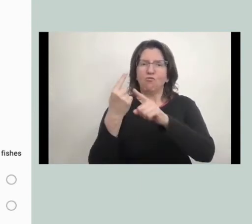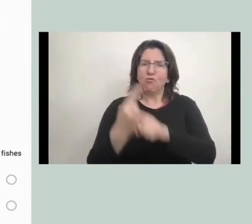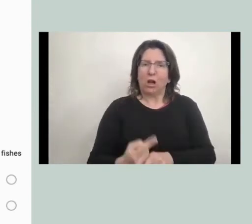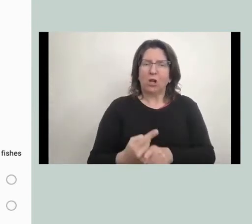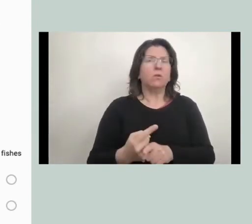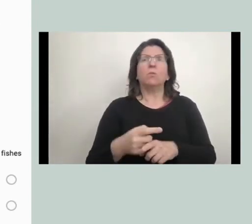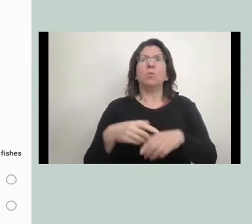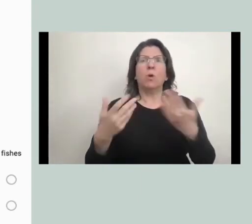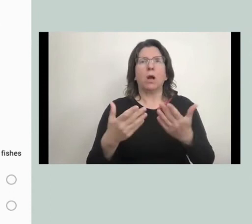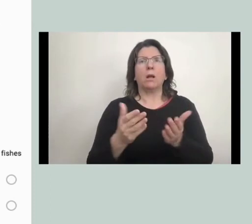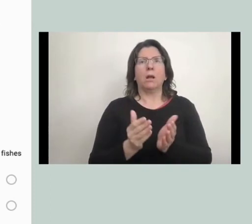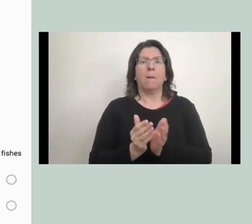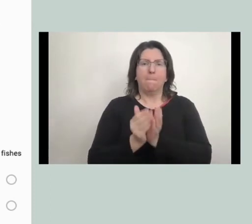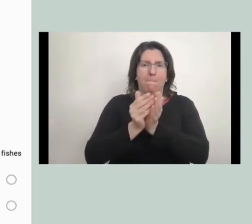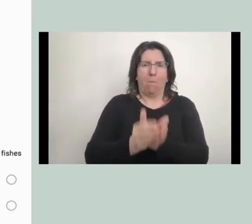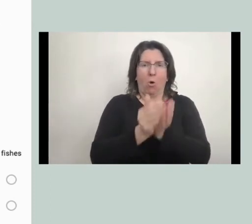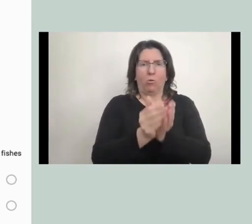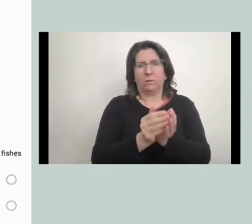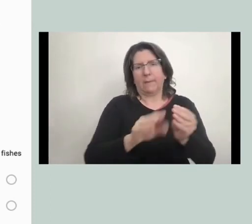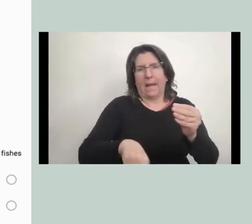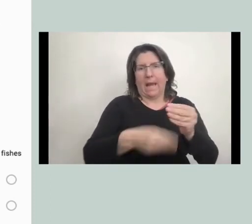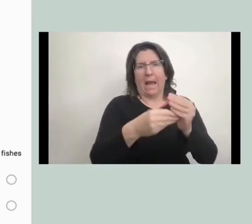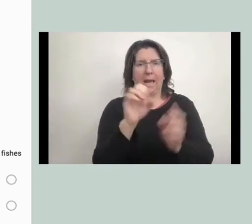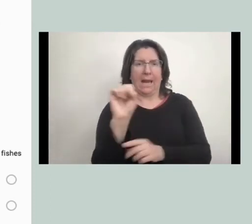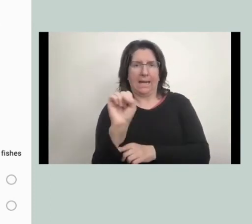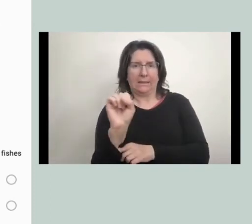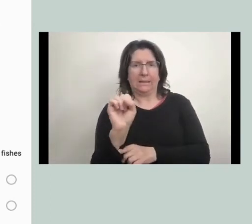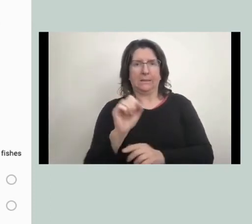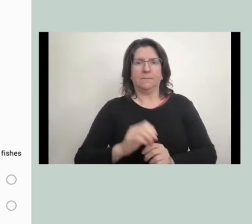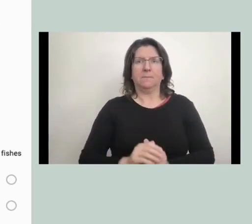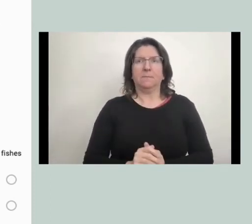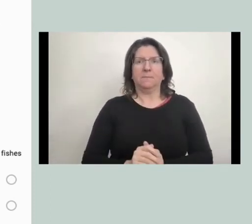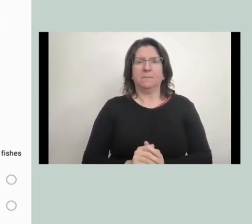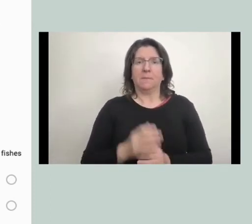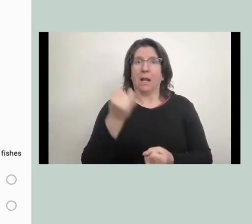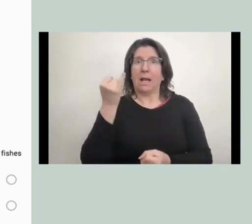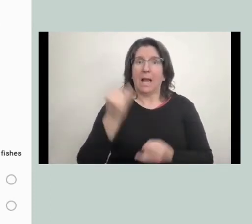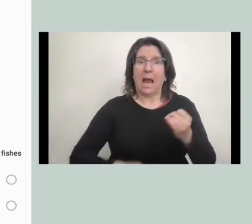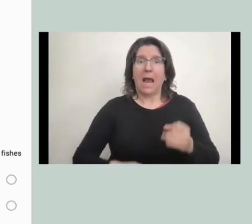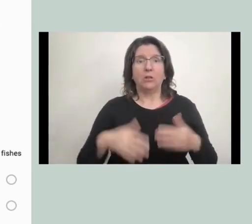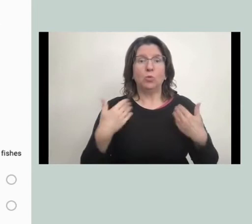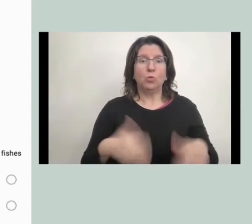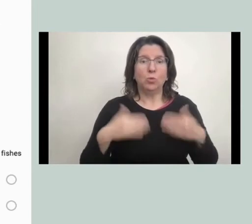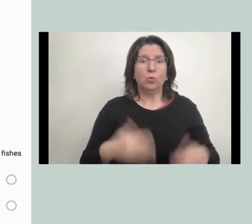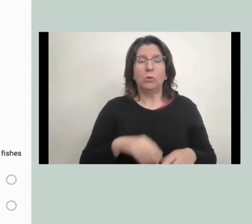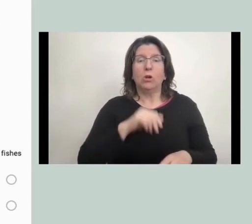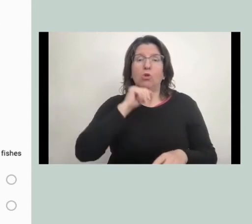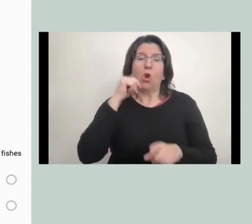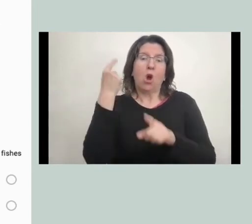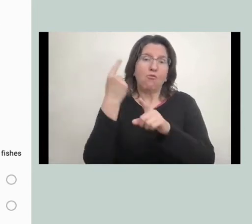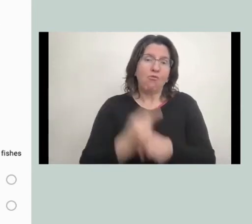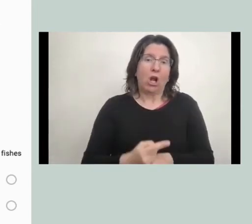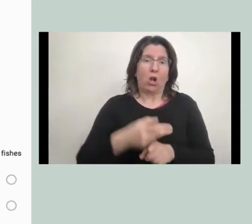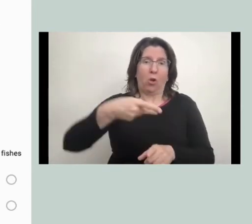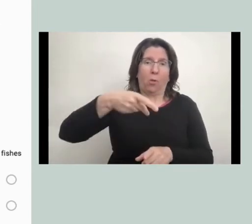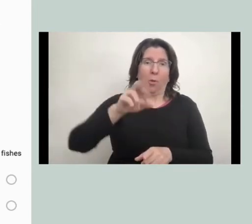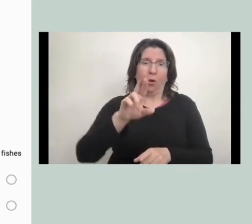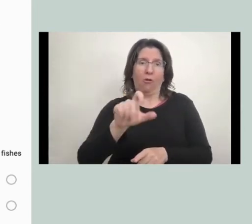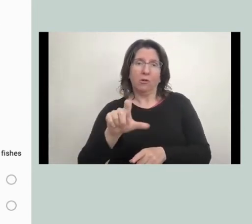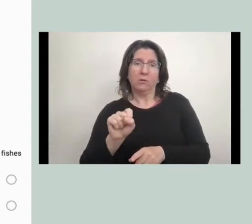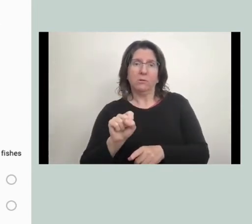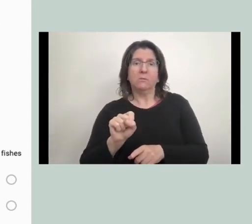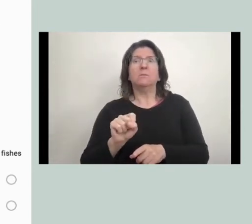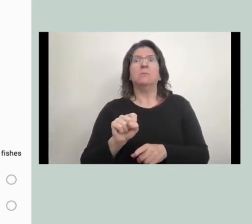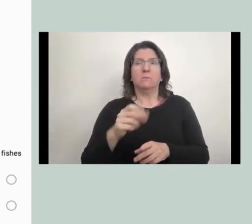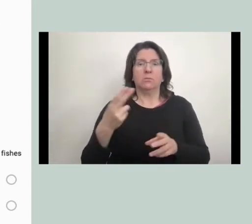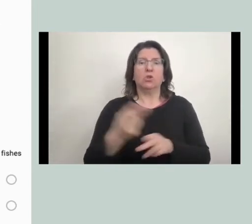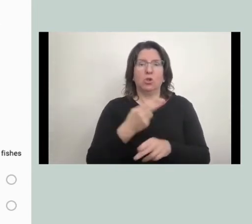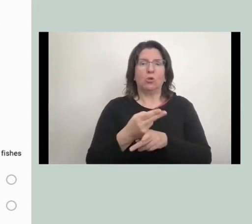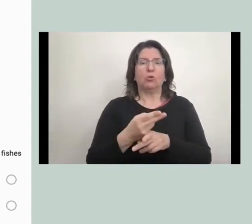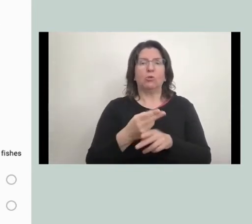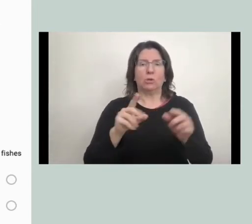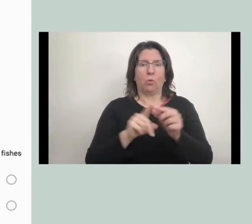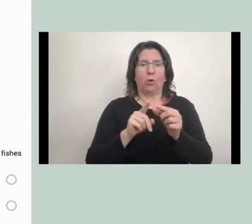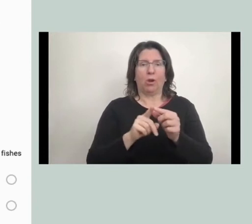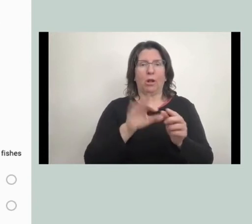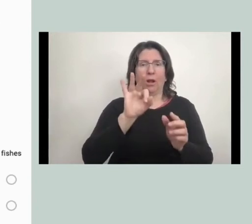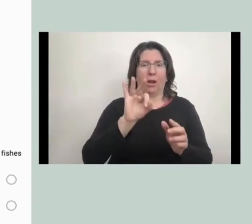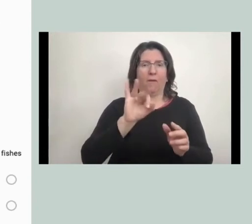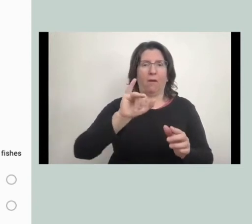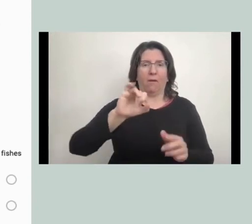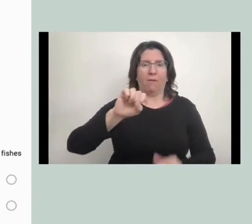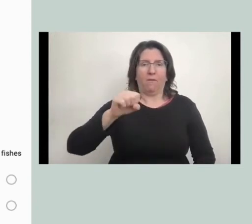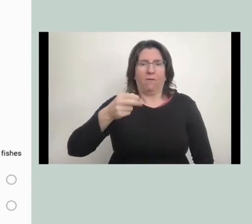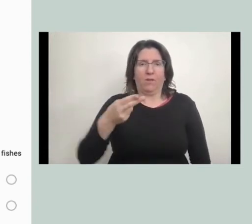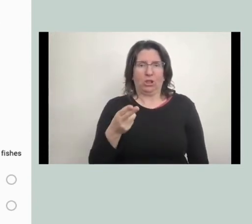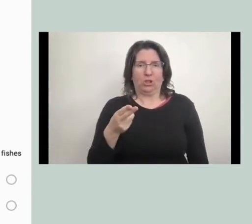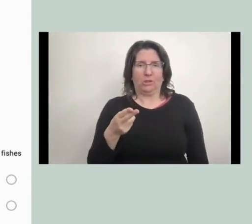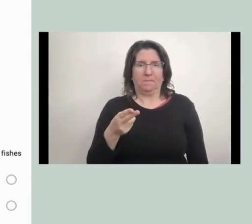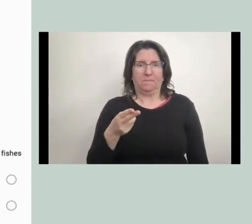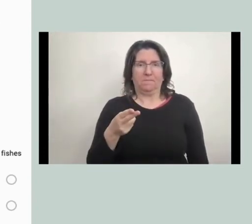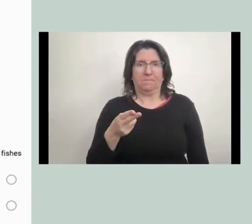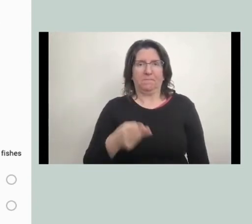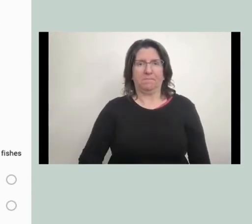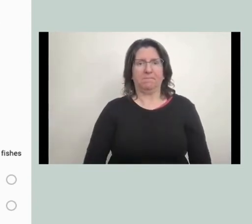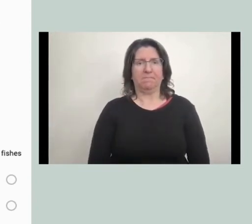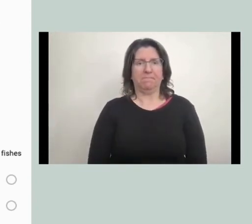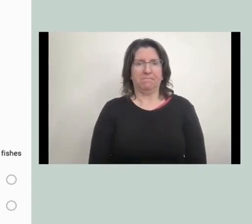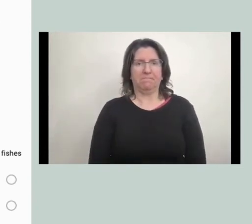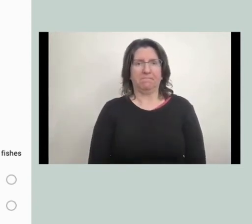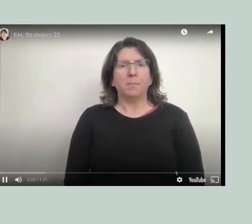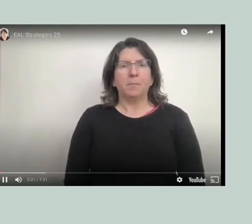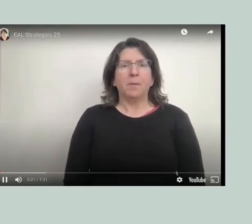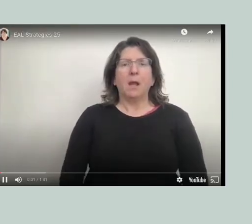A regular pluralized noun, and then an irregular pluralized noun. Again, in this case, we should be getting the word 'fish.'